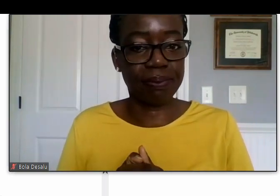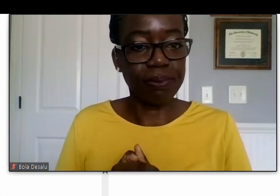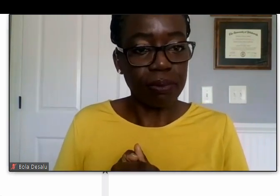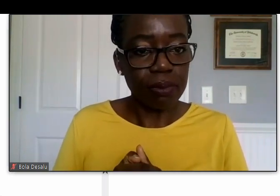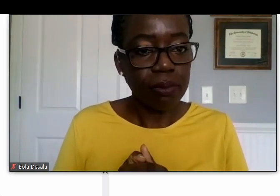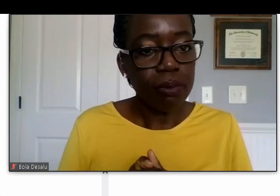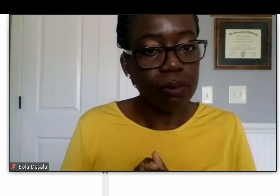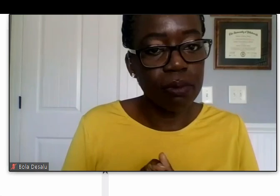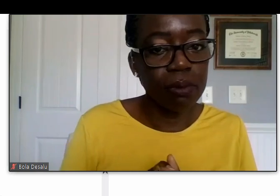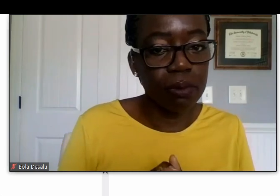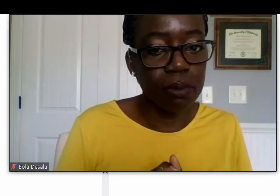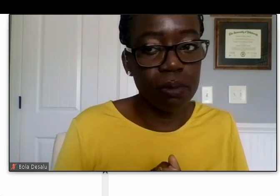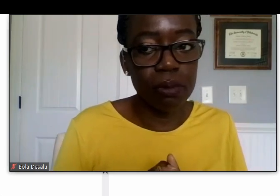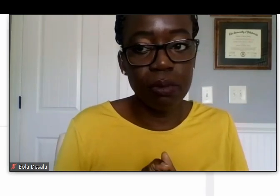Next.